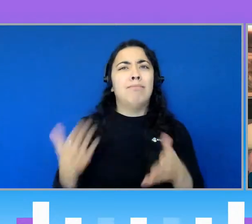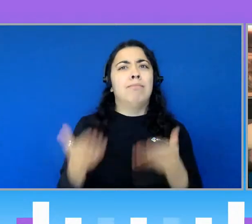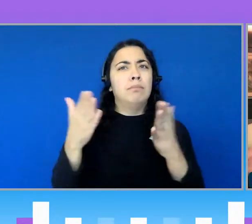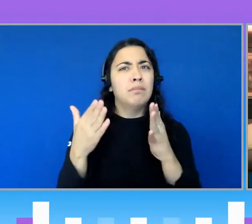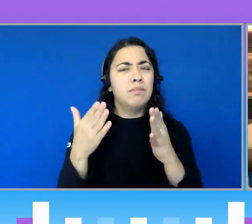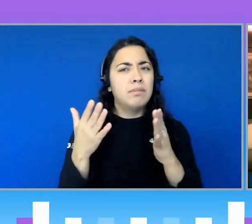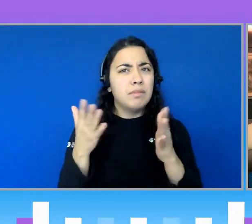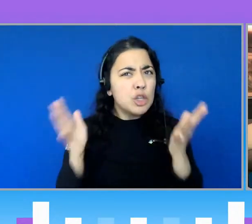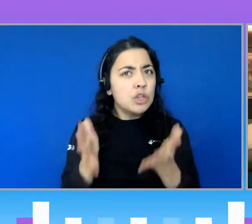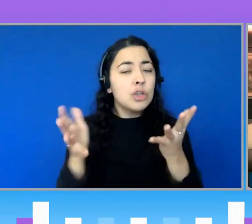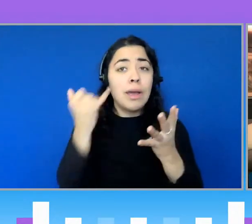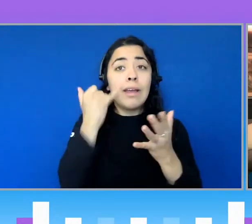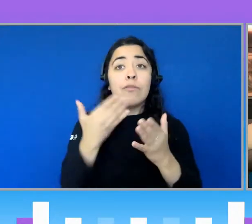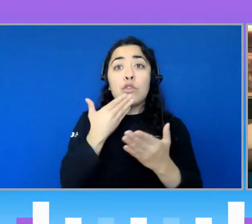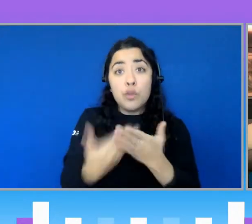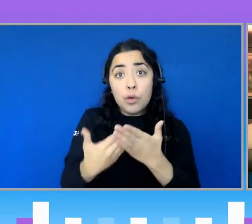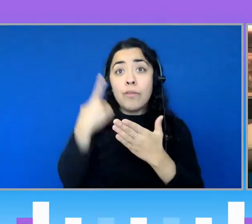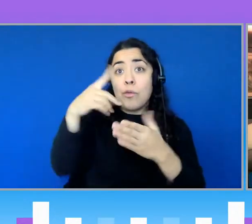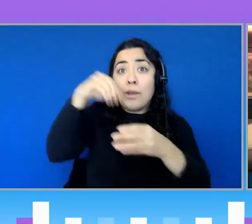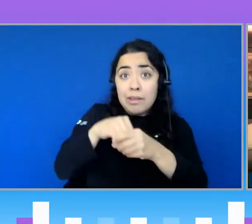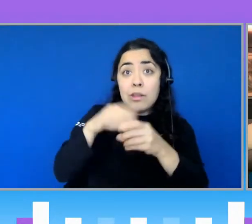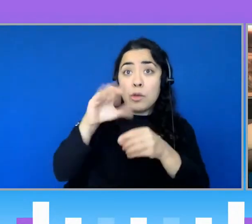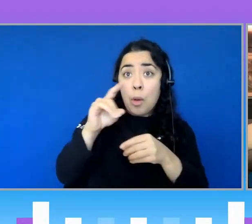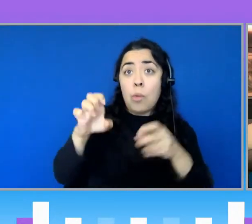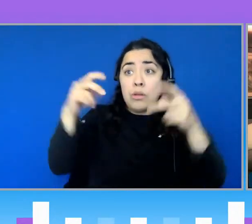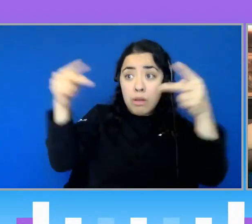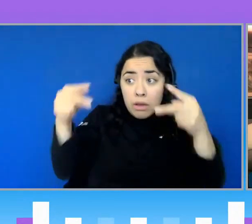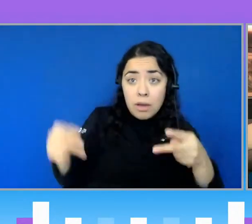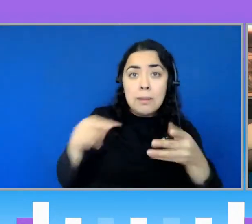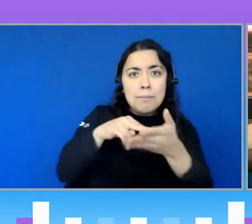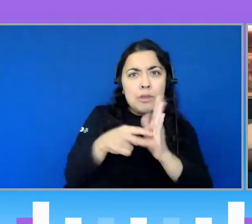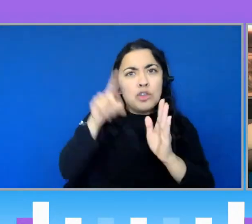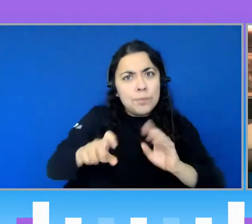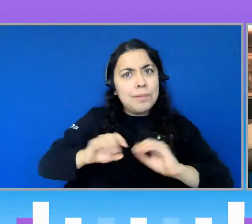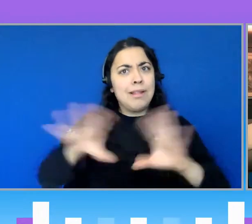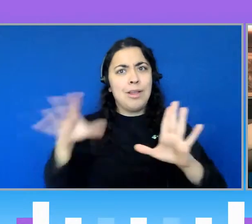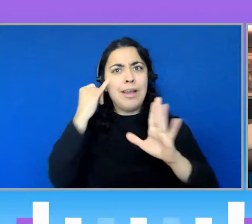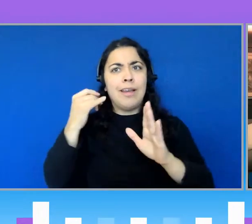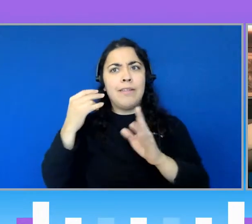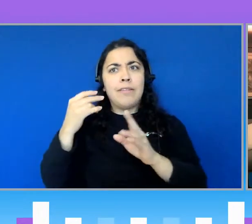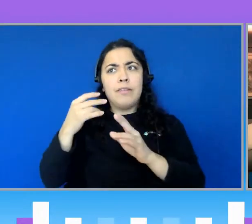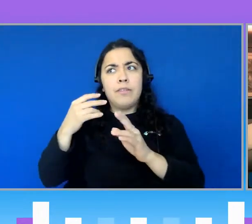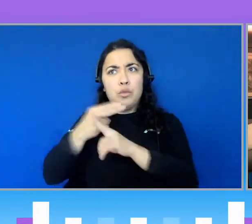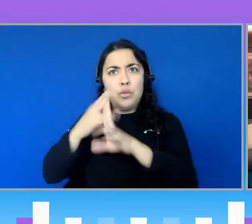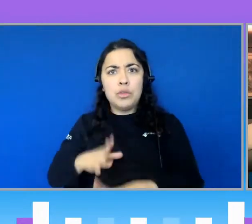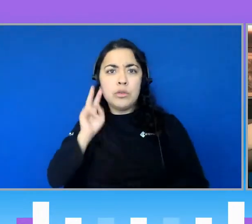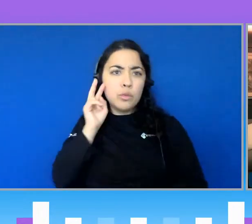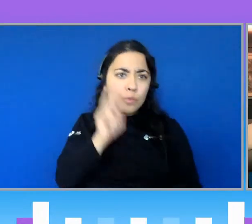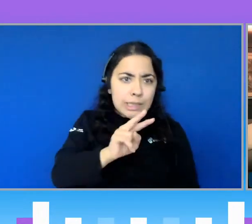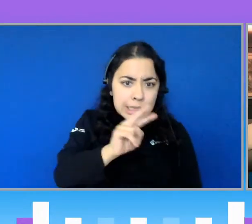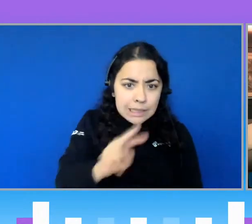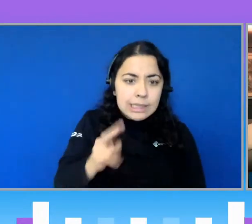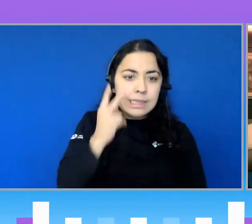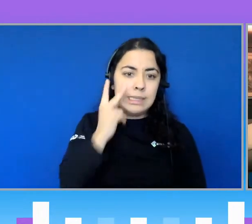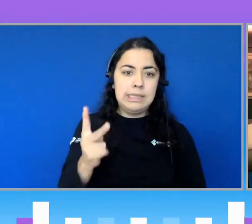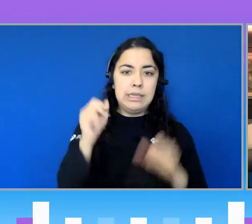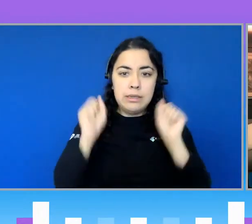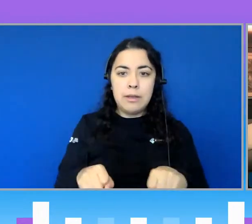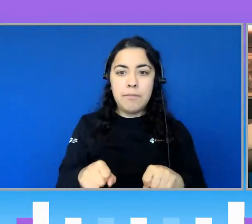If it's good enough to be in that code, then shouldn't it be clear to users who can read it and see it? Also, that fist pump